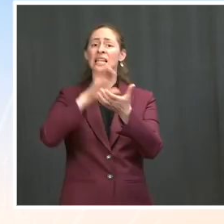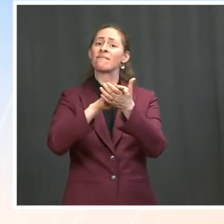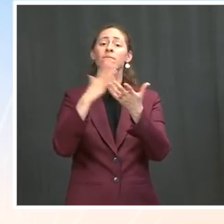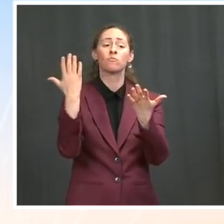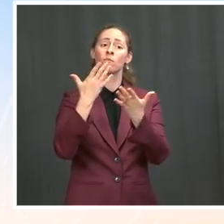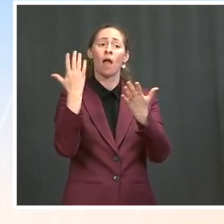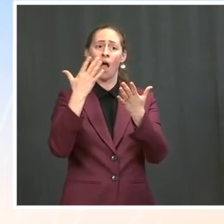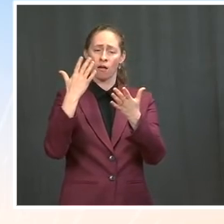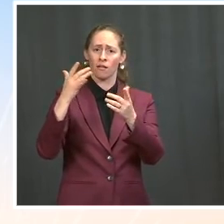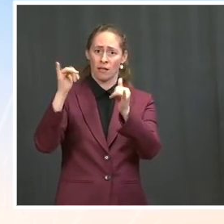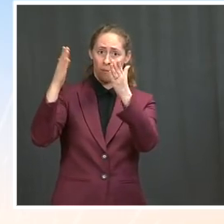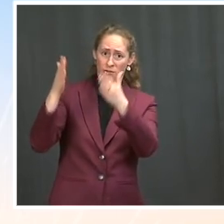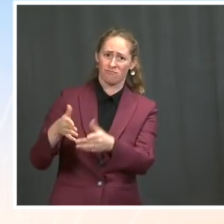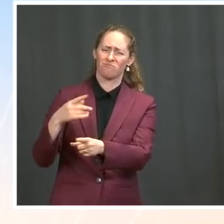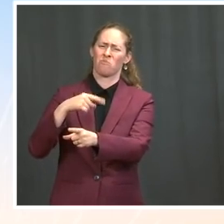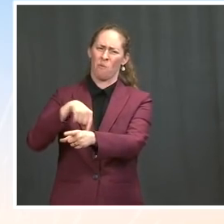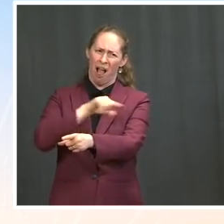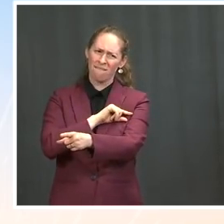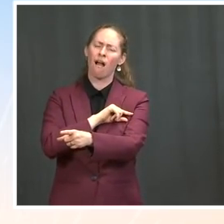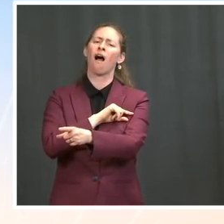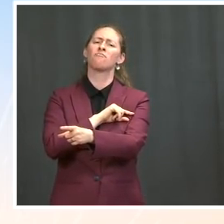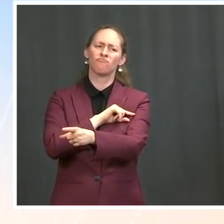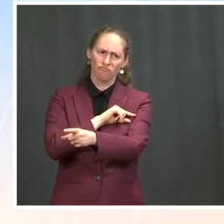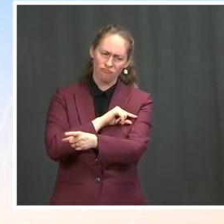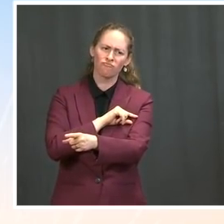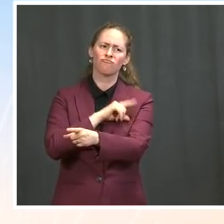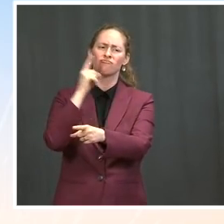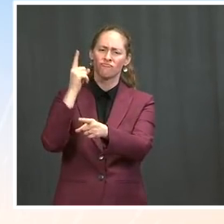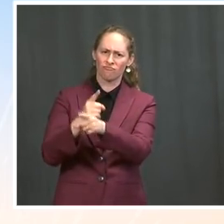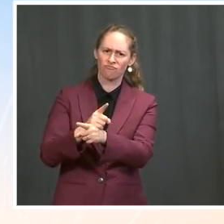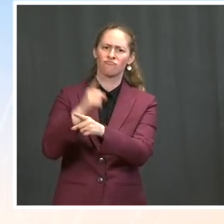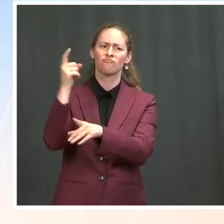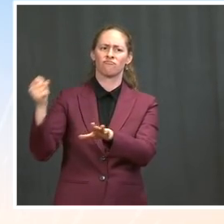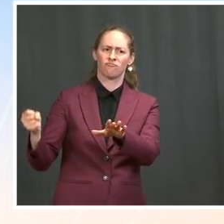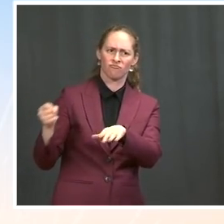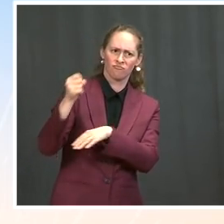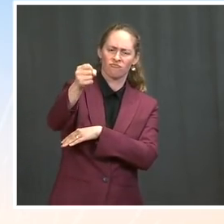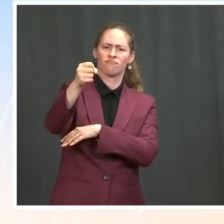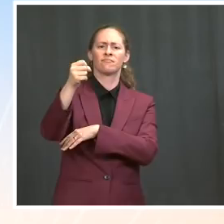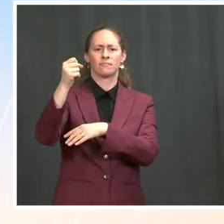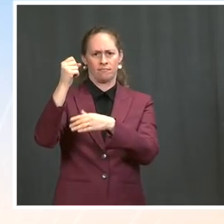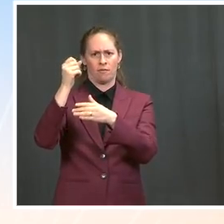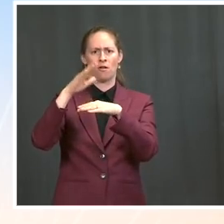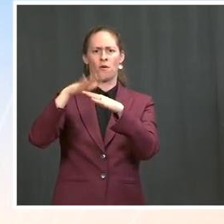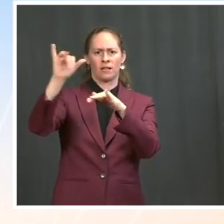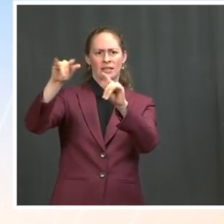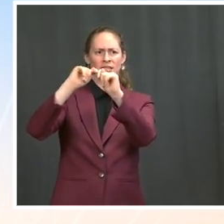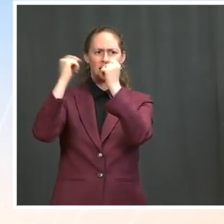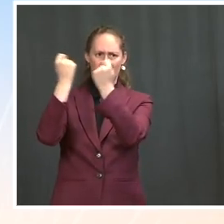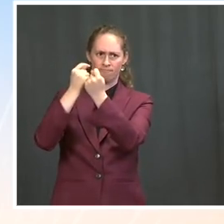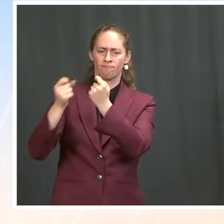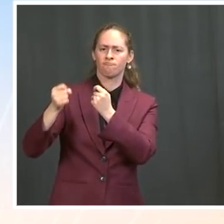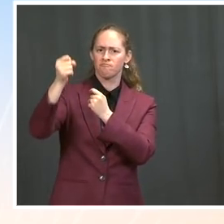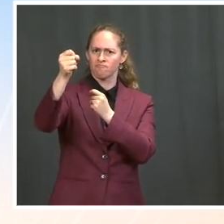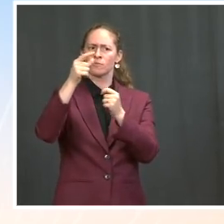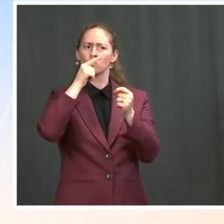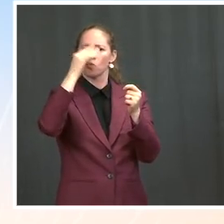so that we can ensure we have a full team in place across the government to continue to work with Democrats and Republicans in Congress. Go ahead, Nadia.